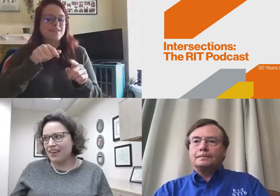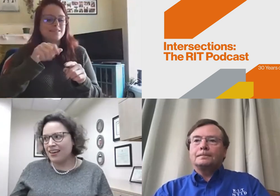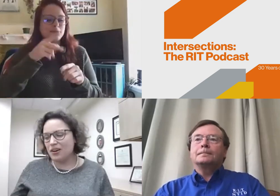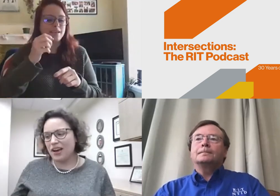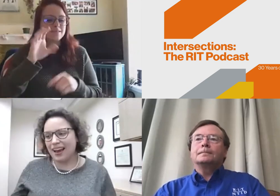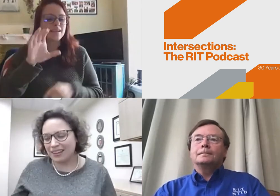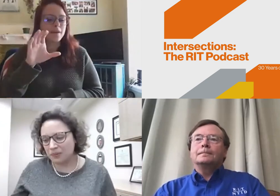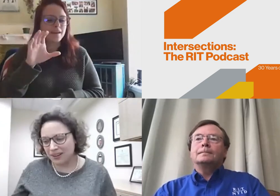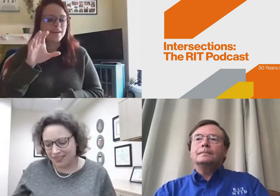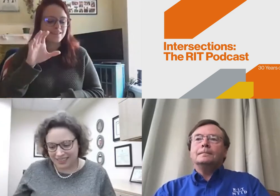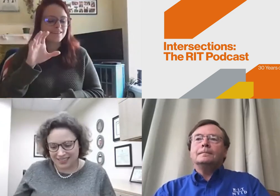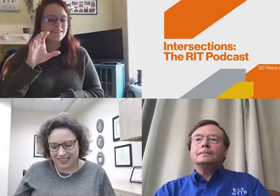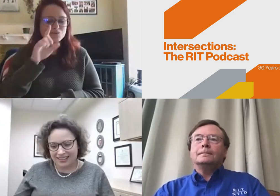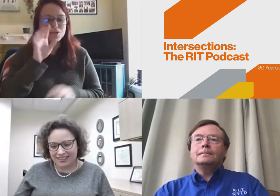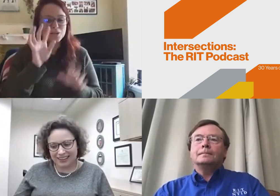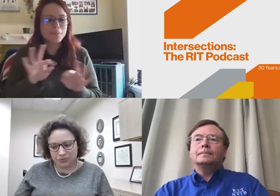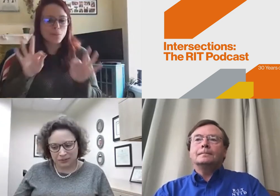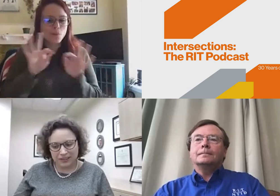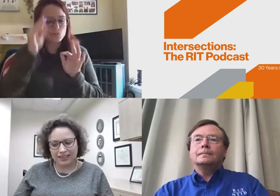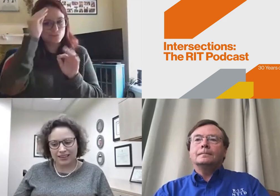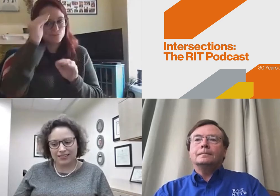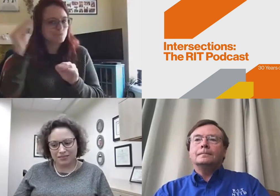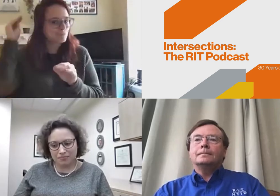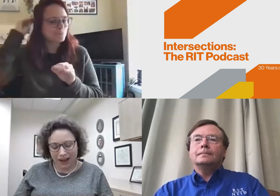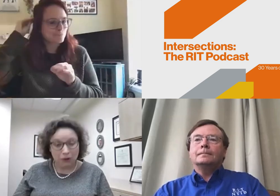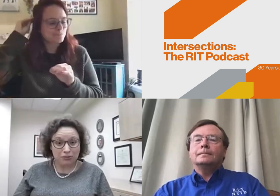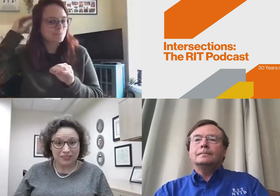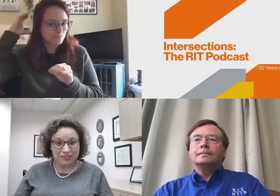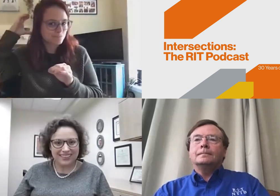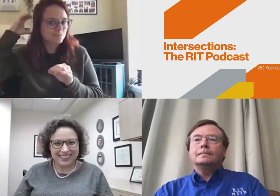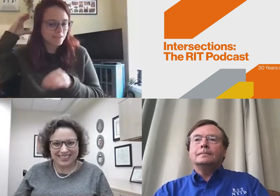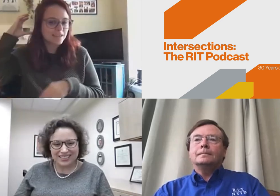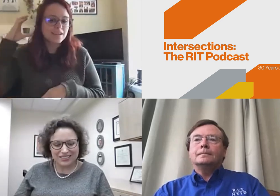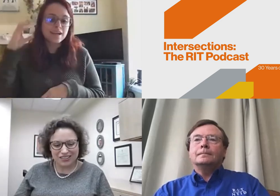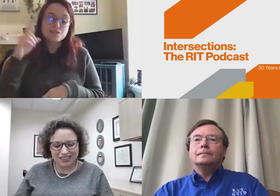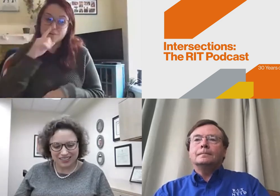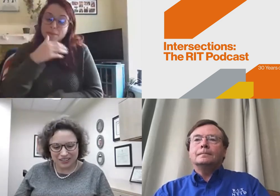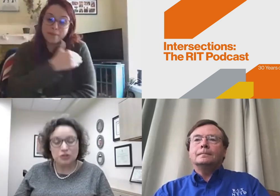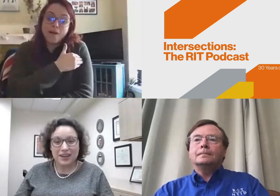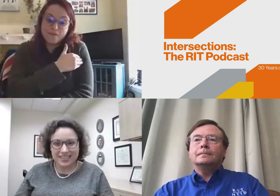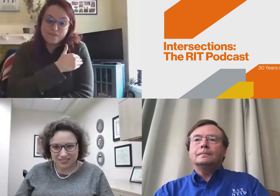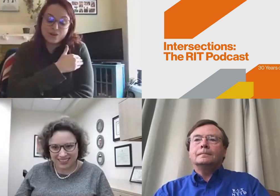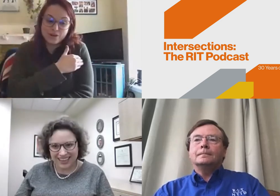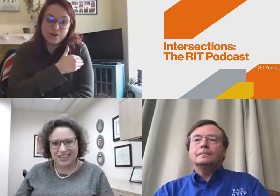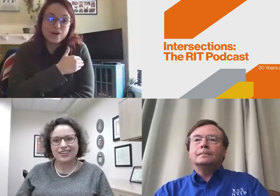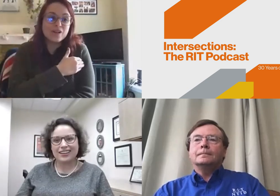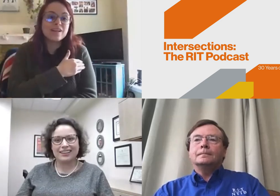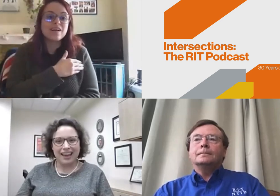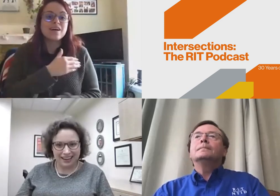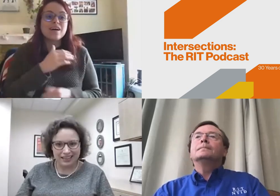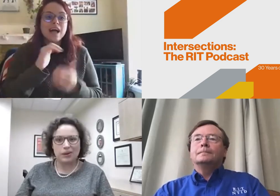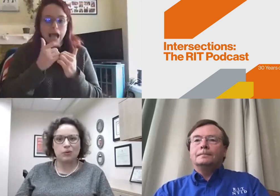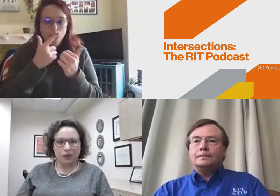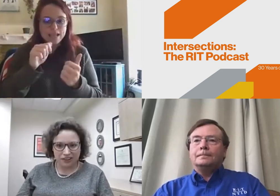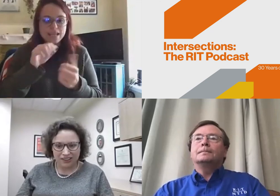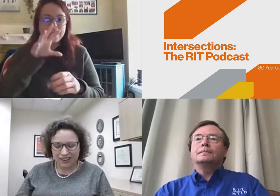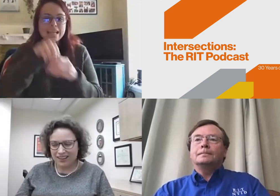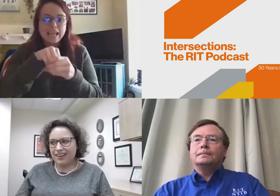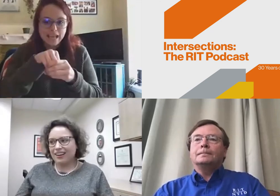And I think one of the things that is really powerful is new ways of engaging in academic work.